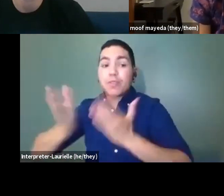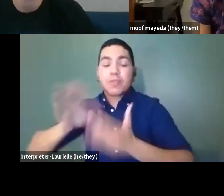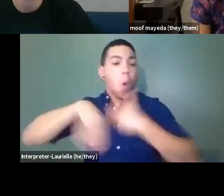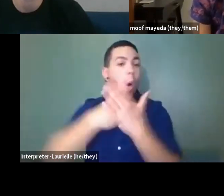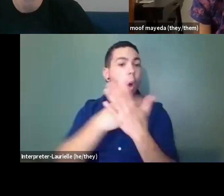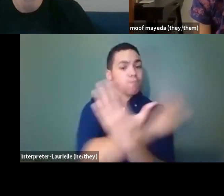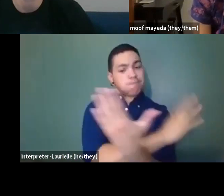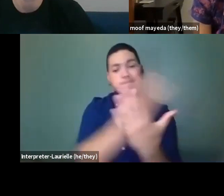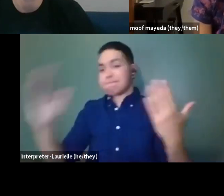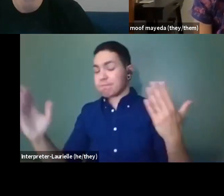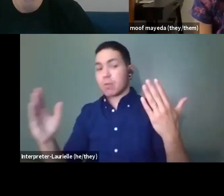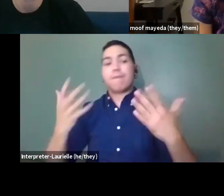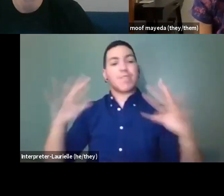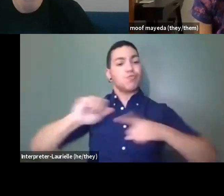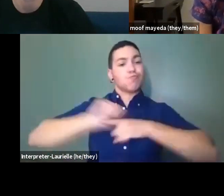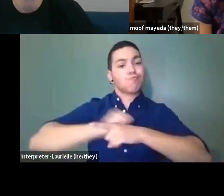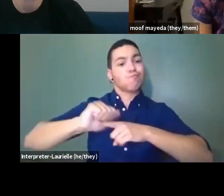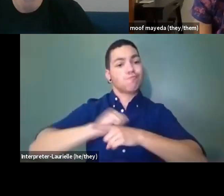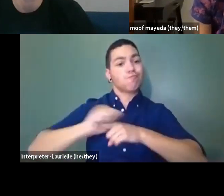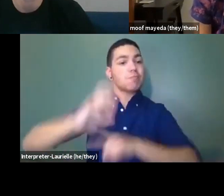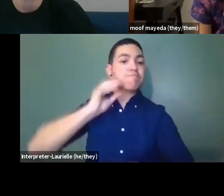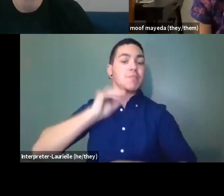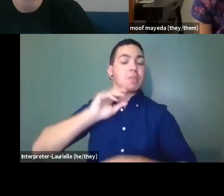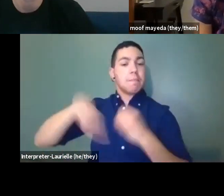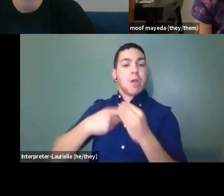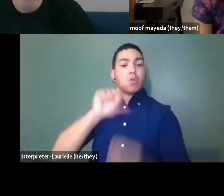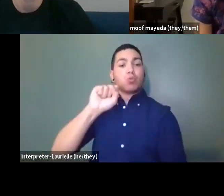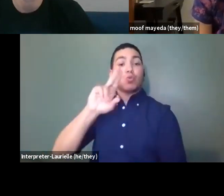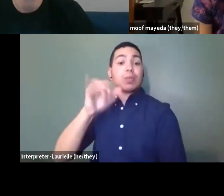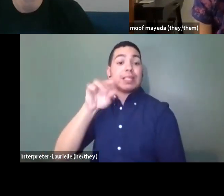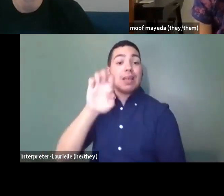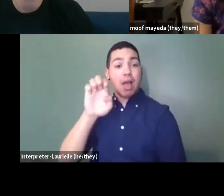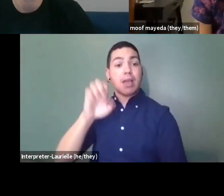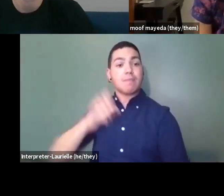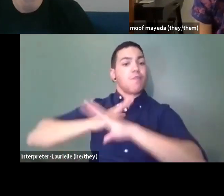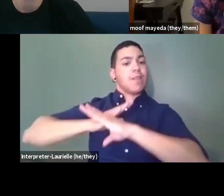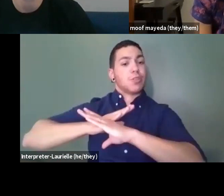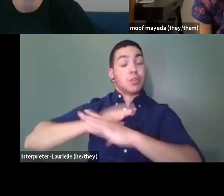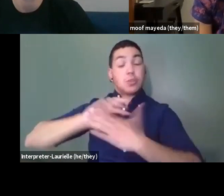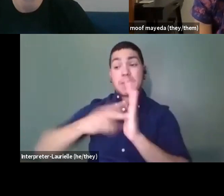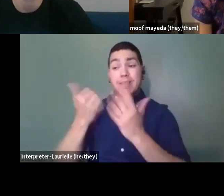I now want to invite in a new guest, River McKenzie.